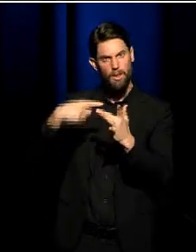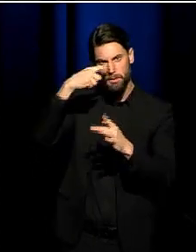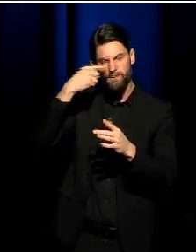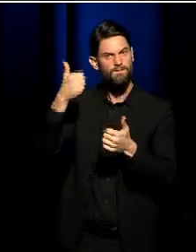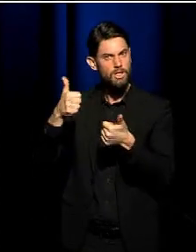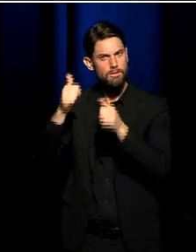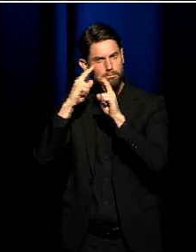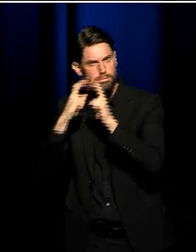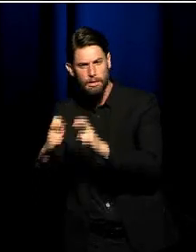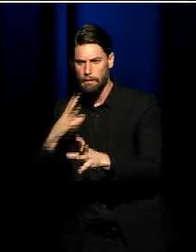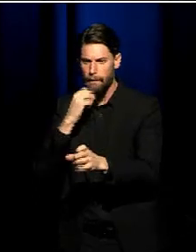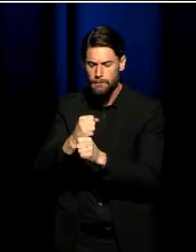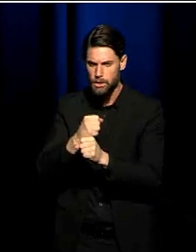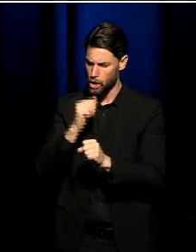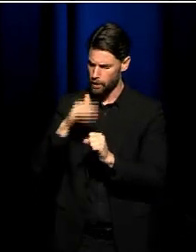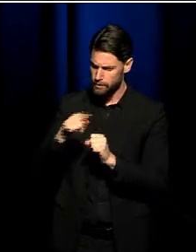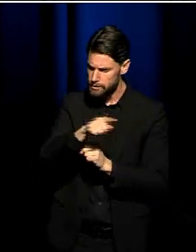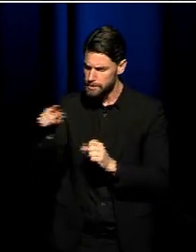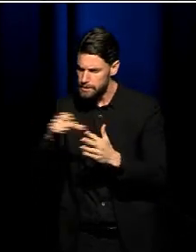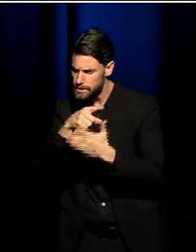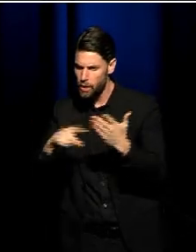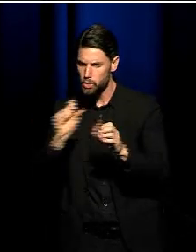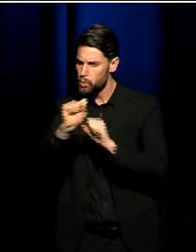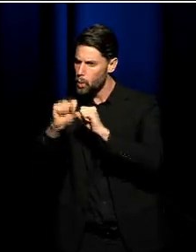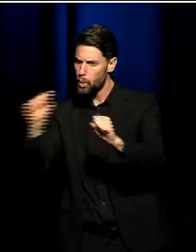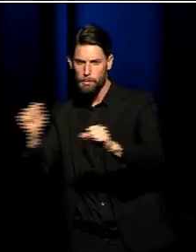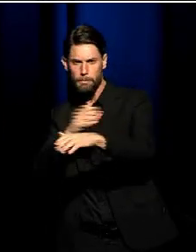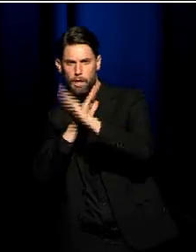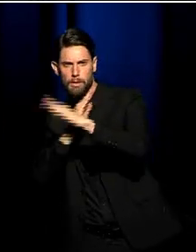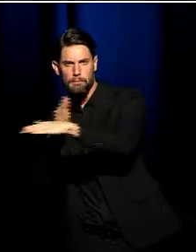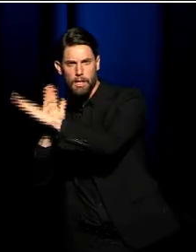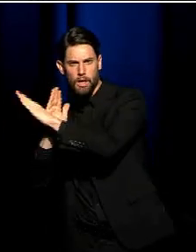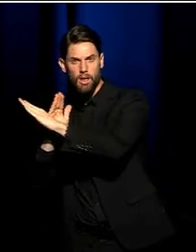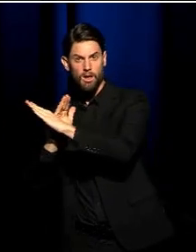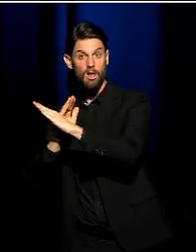barriers facing people with disability in a number of Australian jurisdictions.